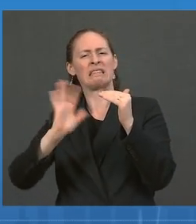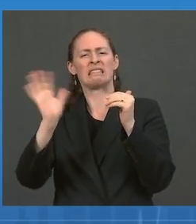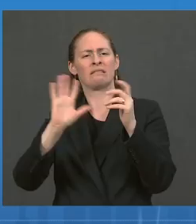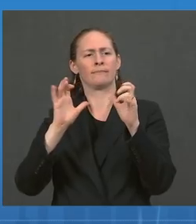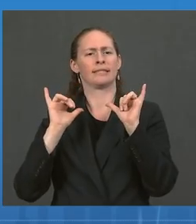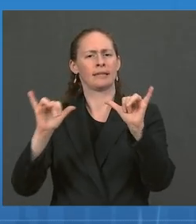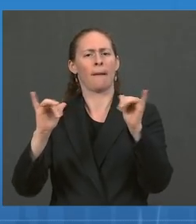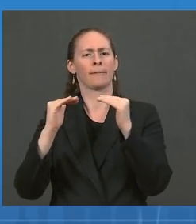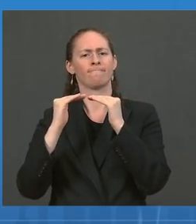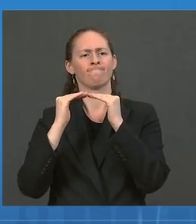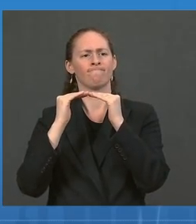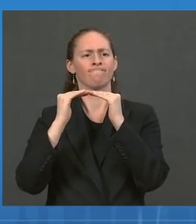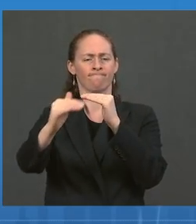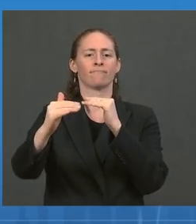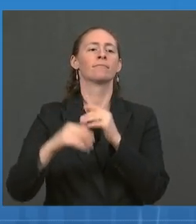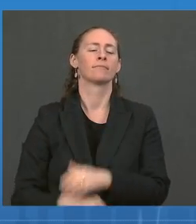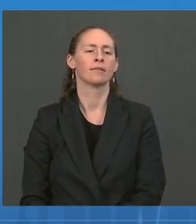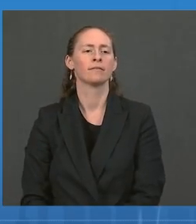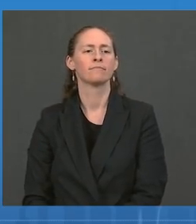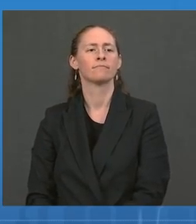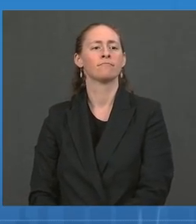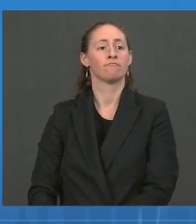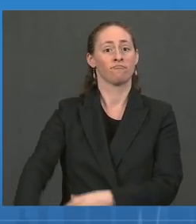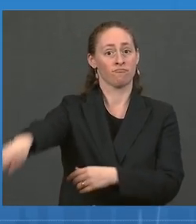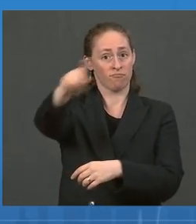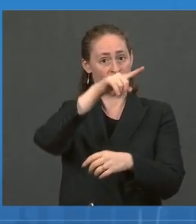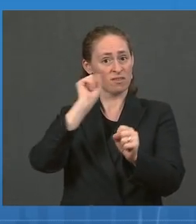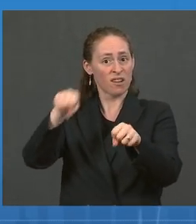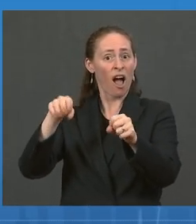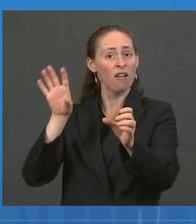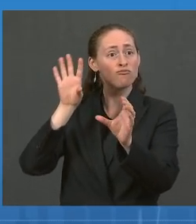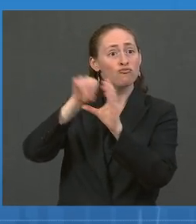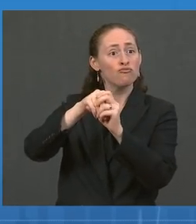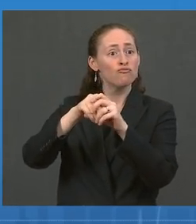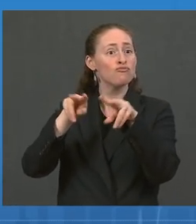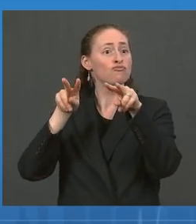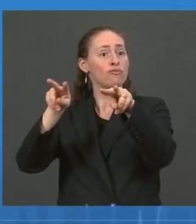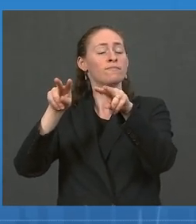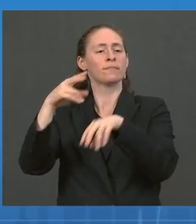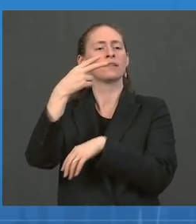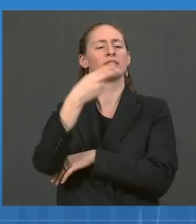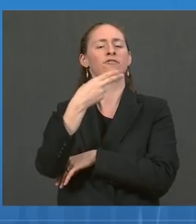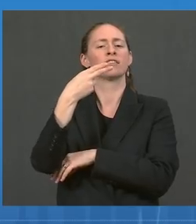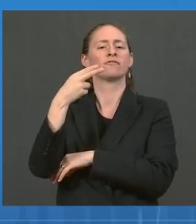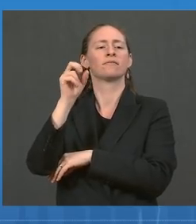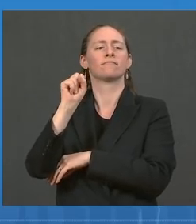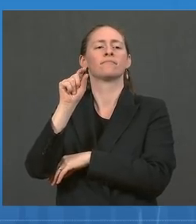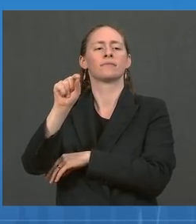it can be viewed live on HHS.gov/live at 2:00 p.m.